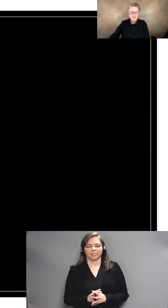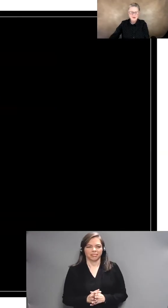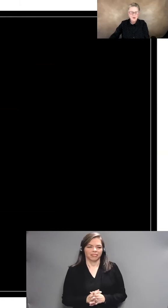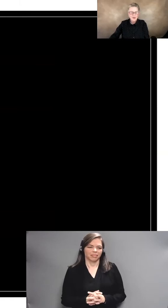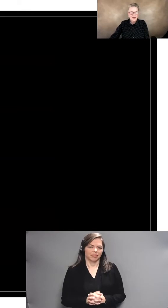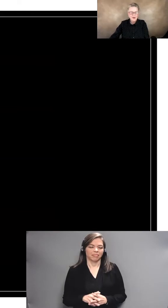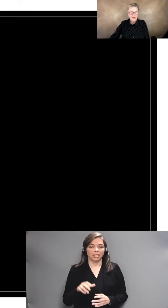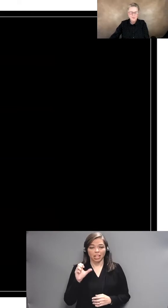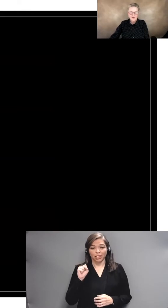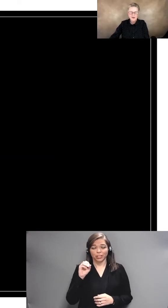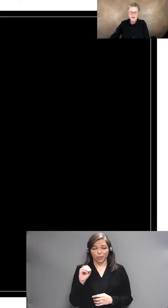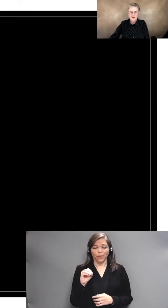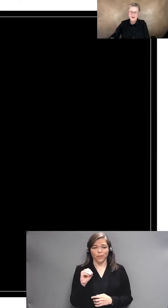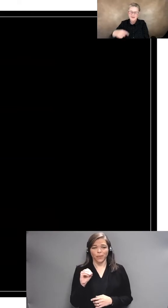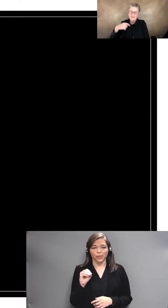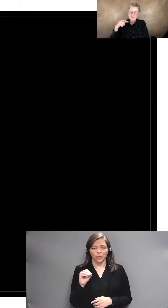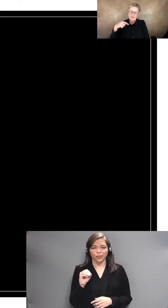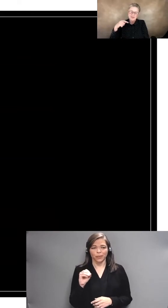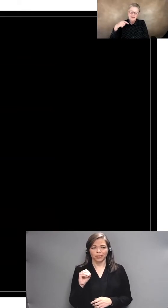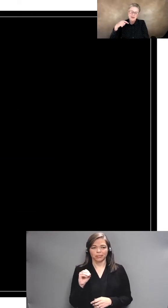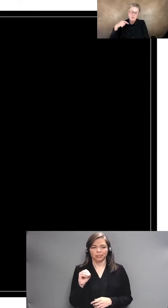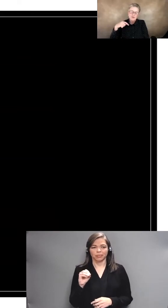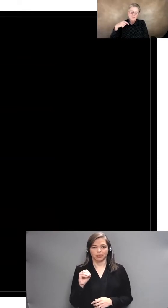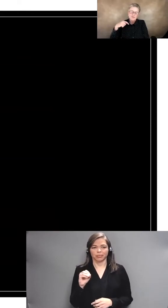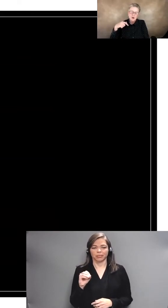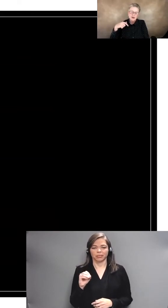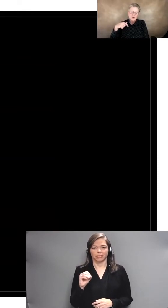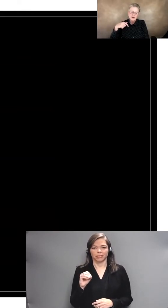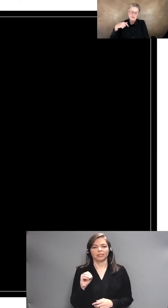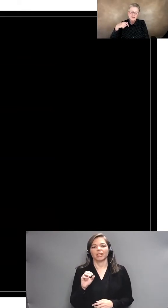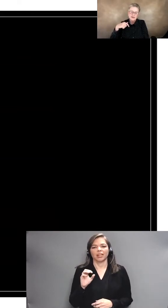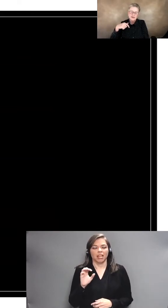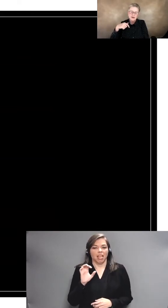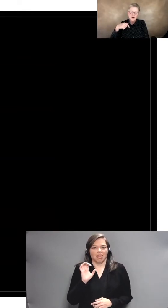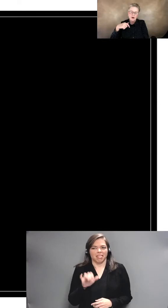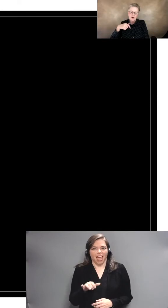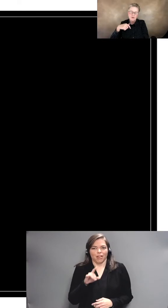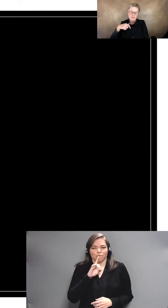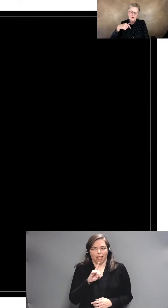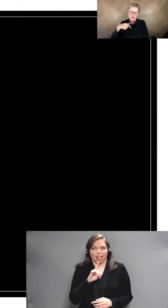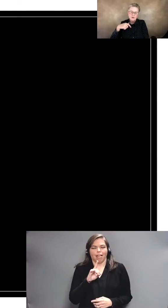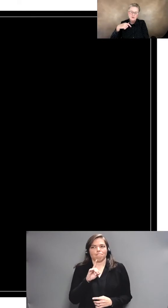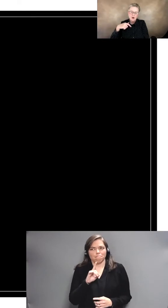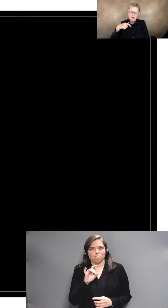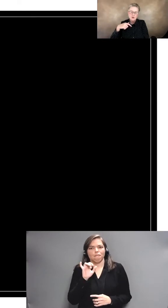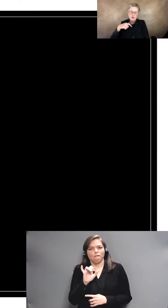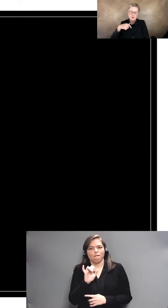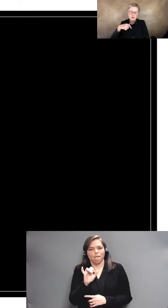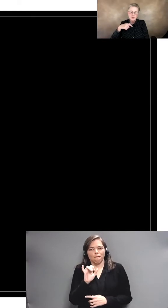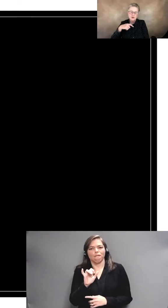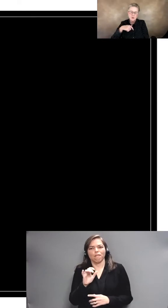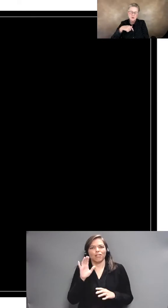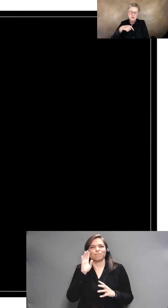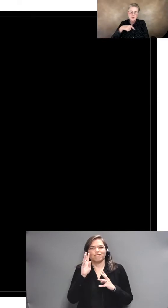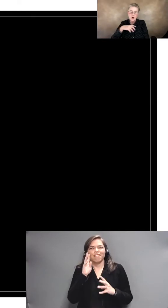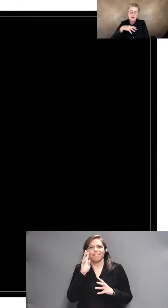so, they came up with that very creative idea, of trying to recruit interpreters who already